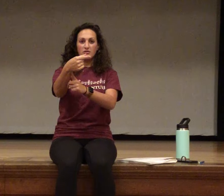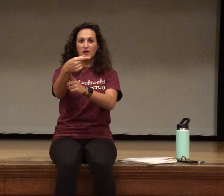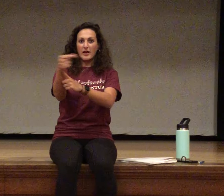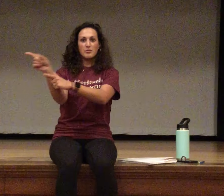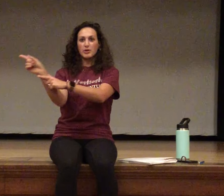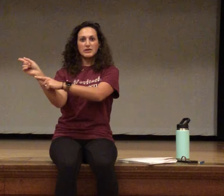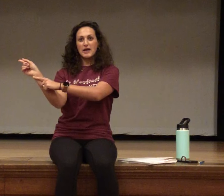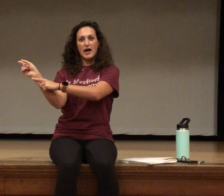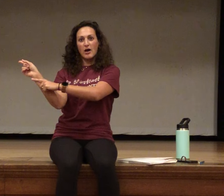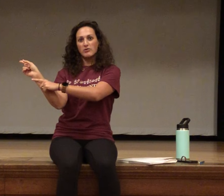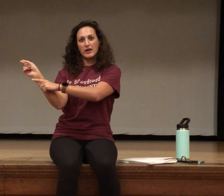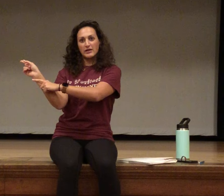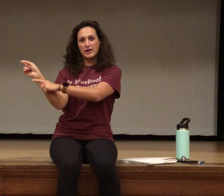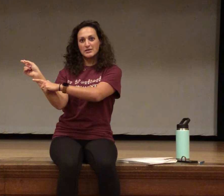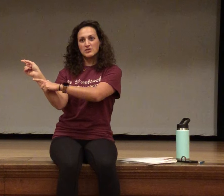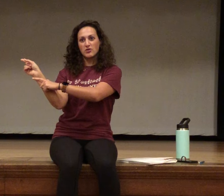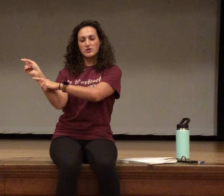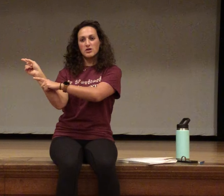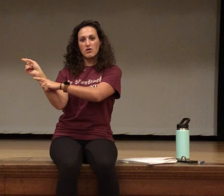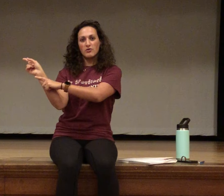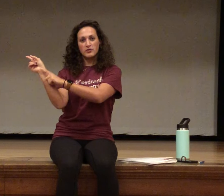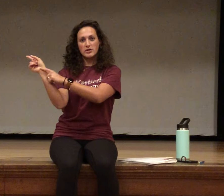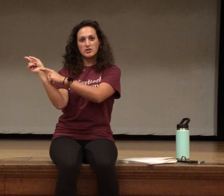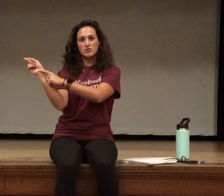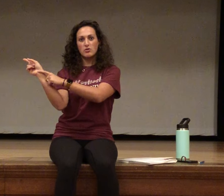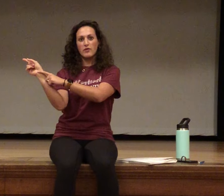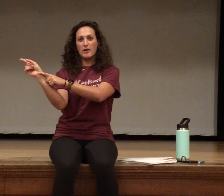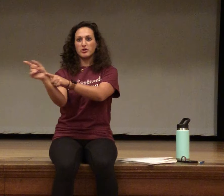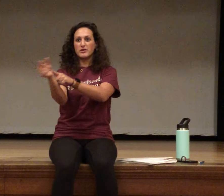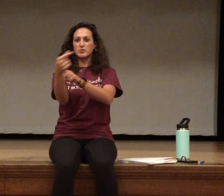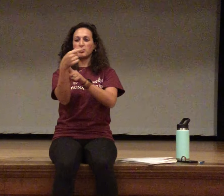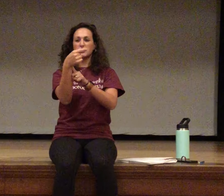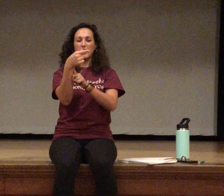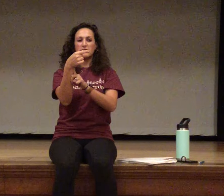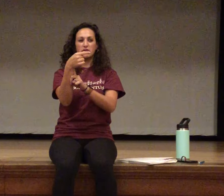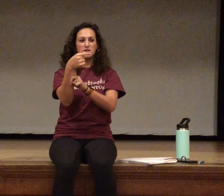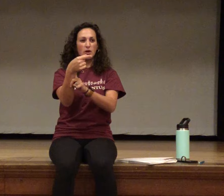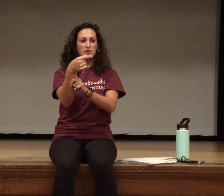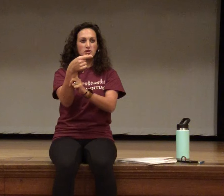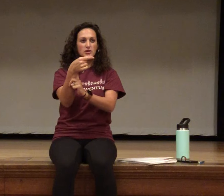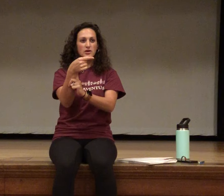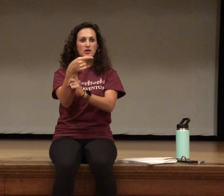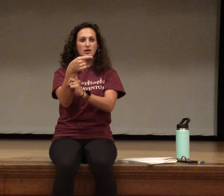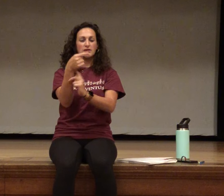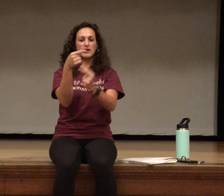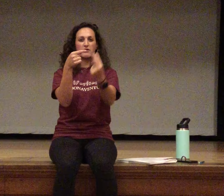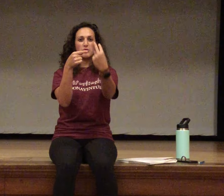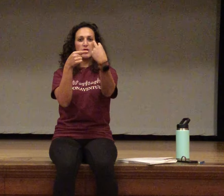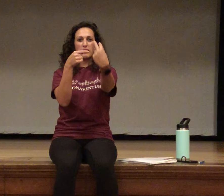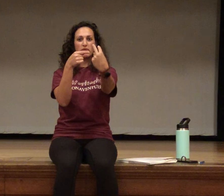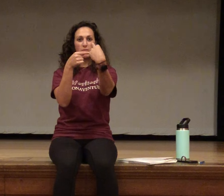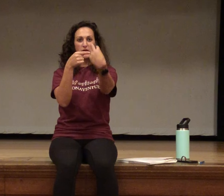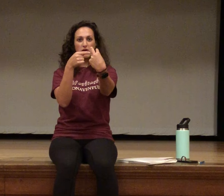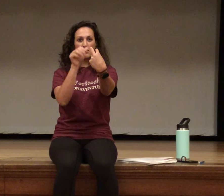right but it's not out like this so those are the those are the two that the perspective is Switched instead of it being from here